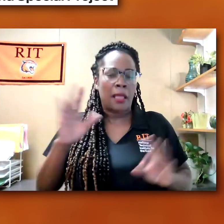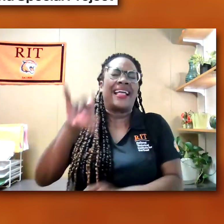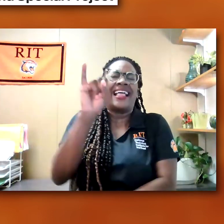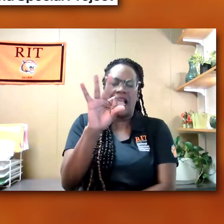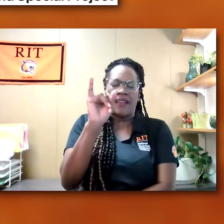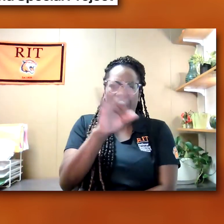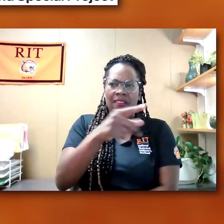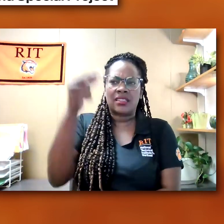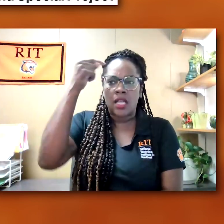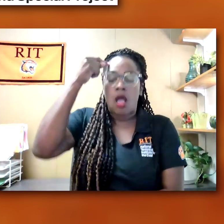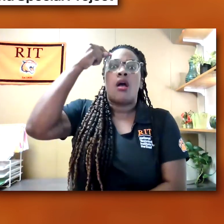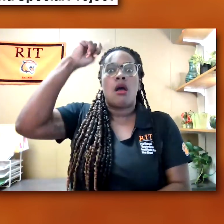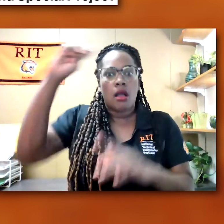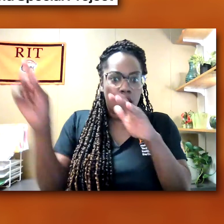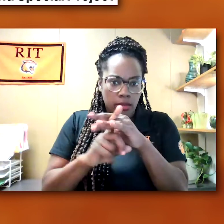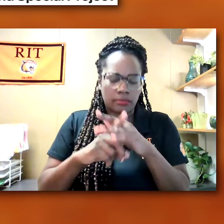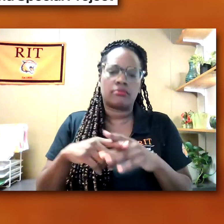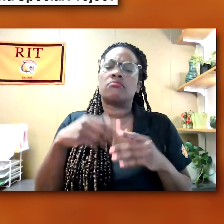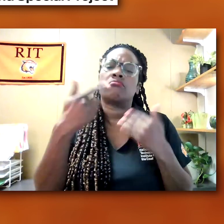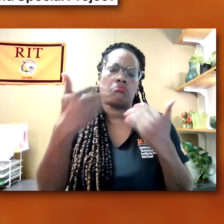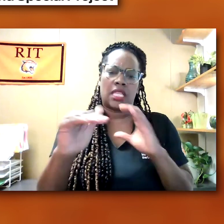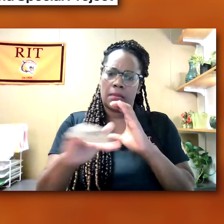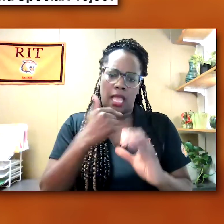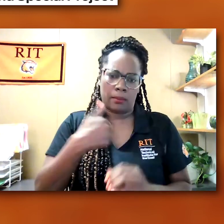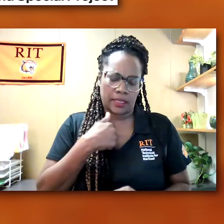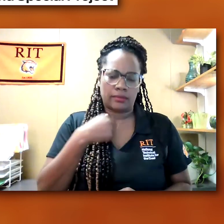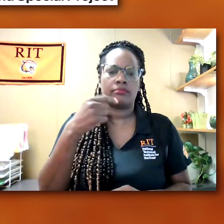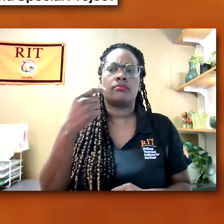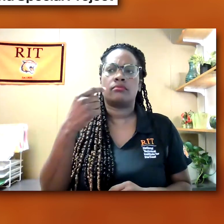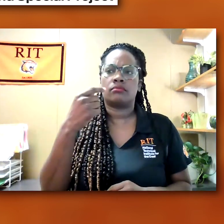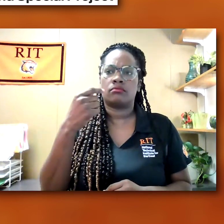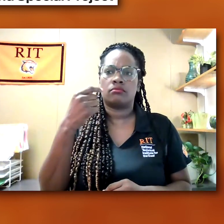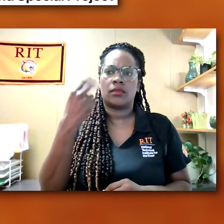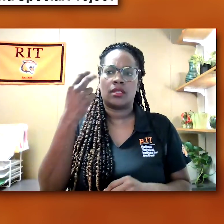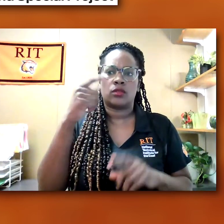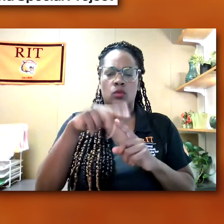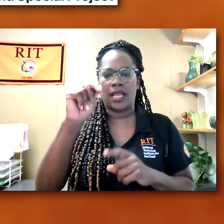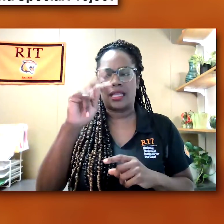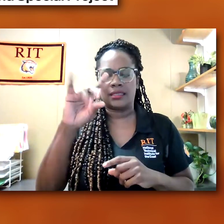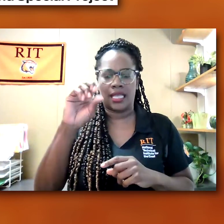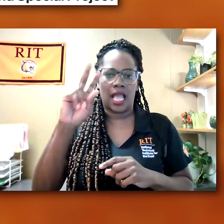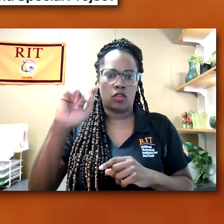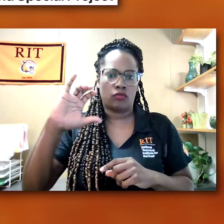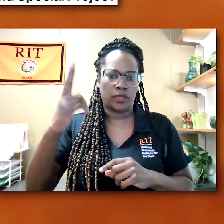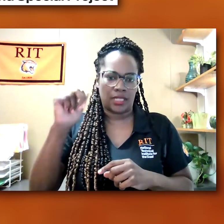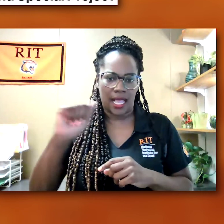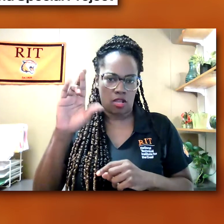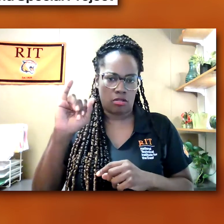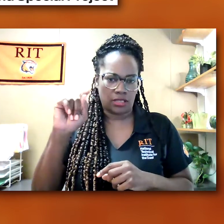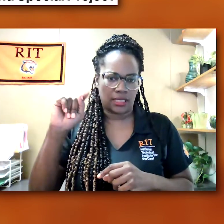anything that comes to mind, please feel free to email me, and I'll be sure to answer it.